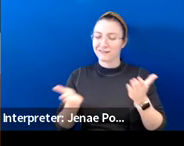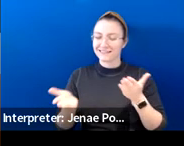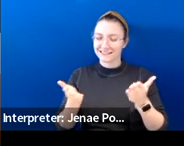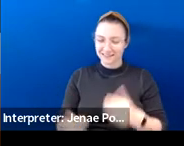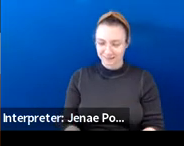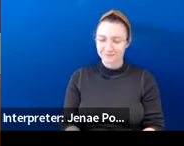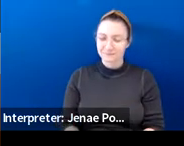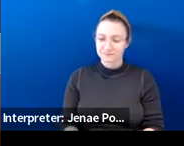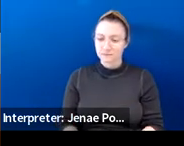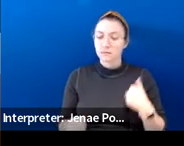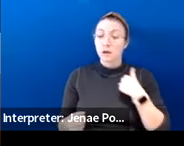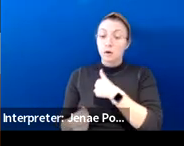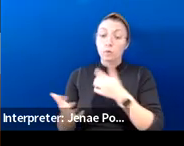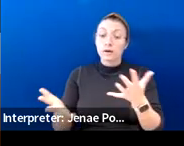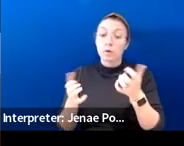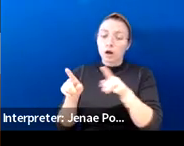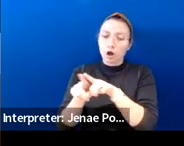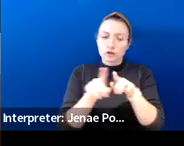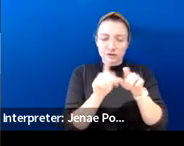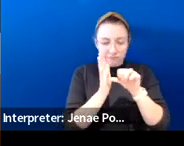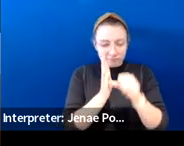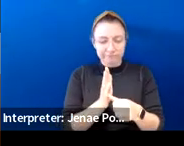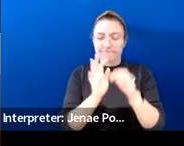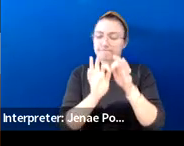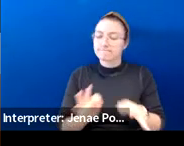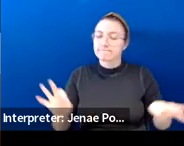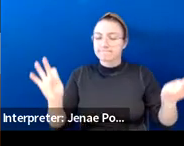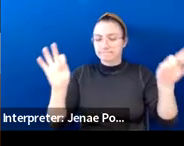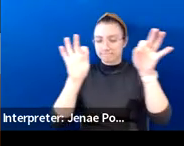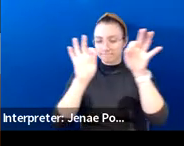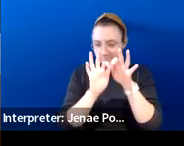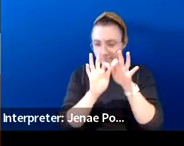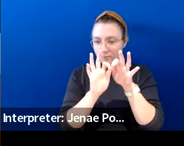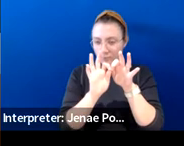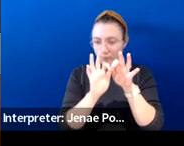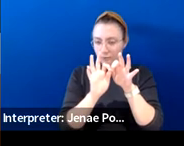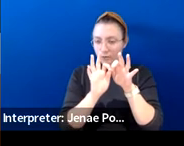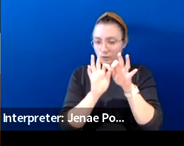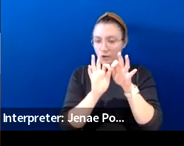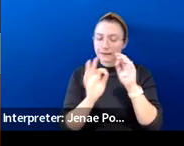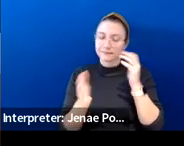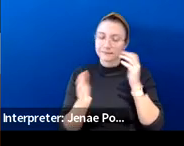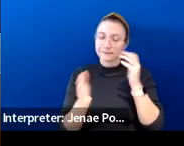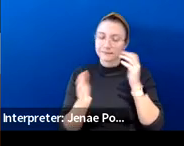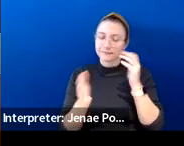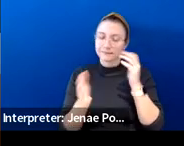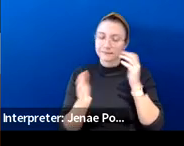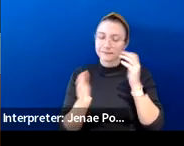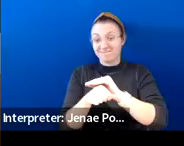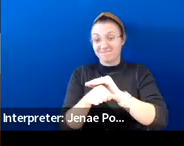We wanted to also highlight the importance of being the importance of the impact of COVID 19 on students.